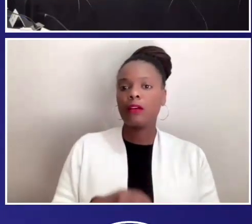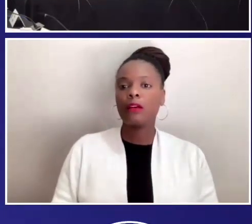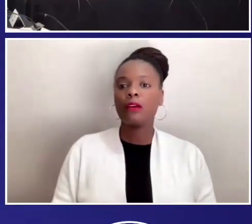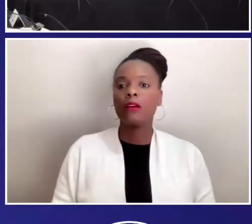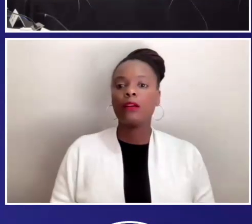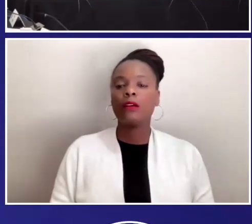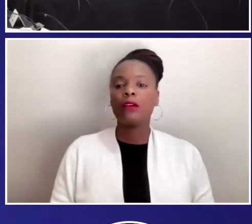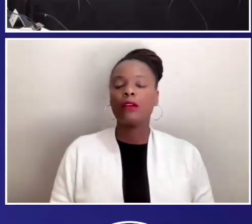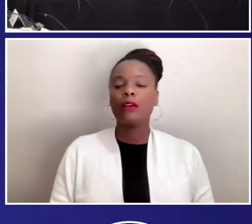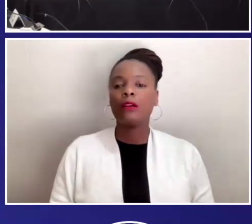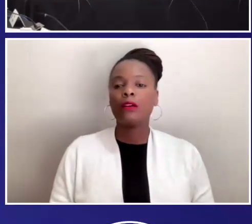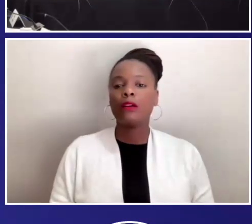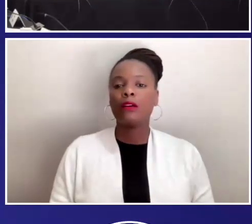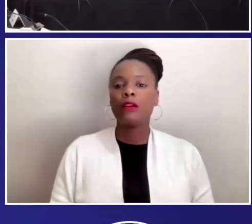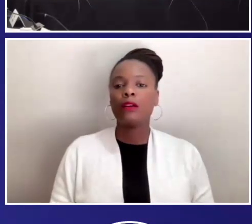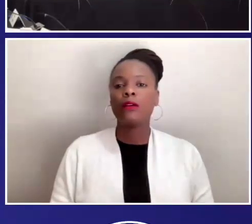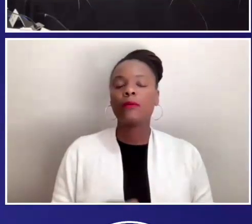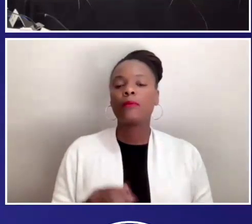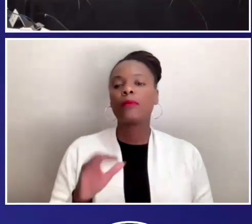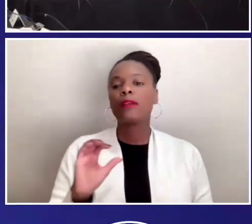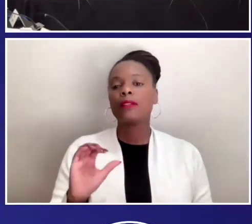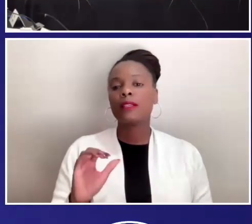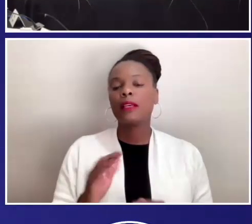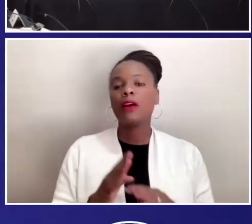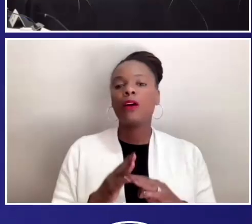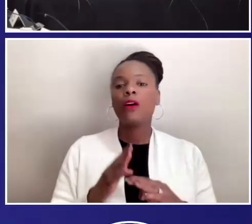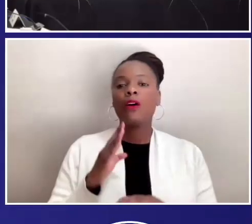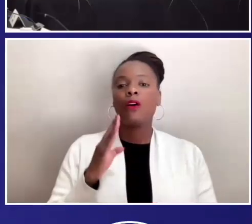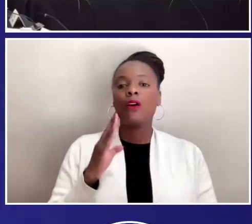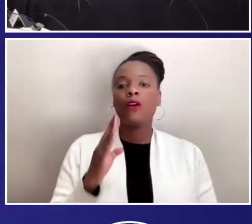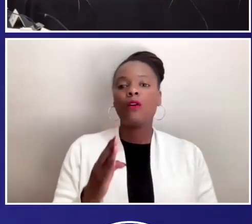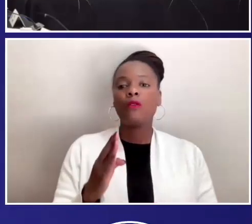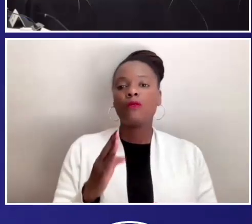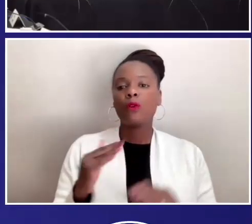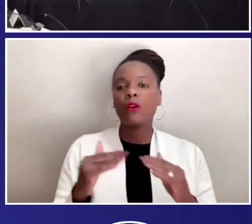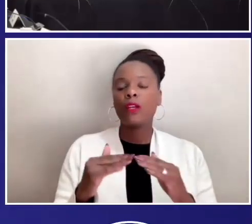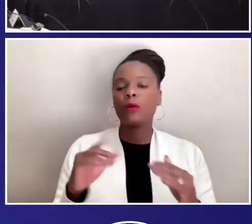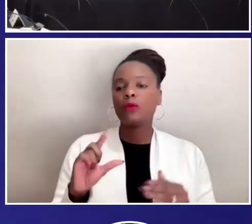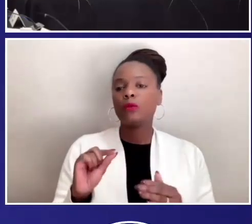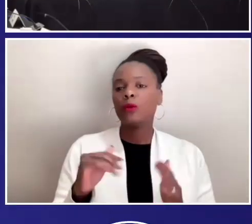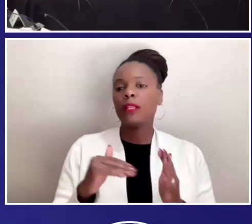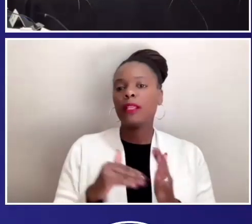(c), greater than or equal to $20,000, but less than $40,000, the borrower must repay the loans within 20